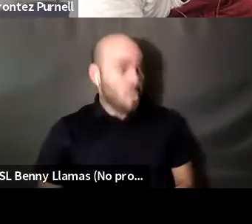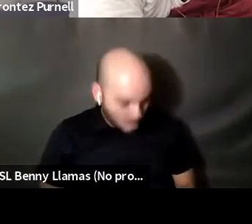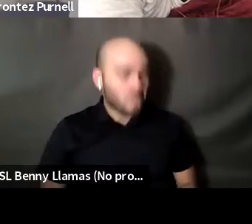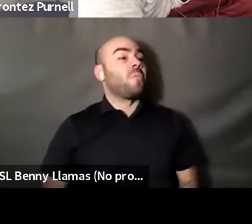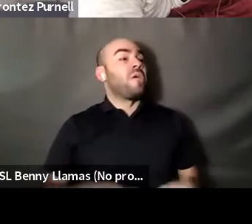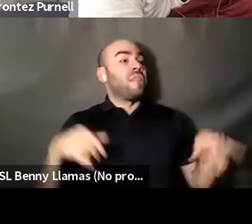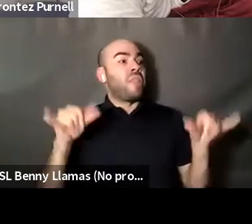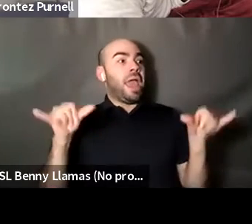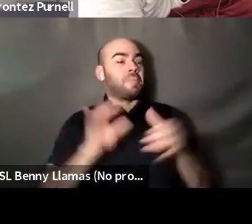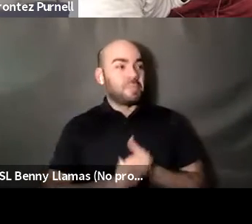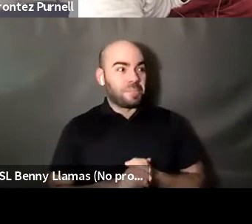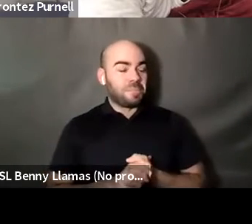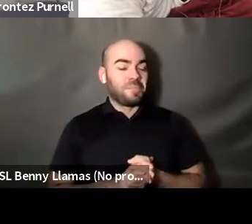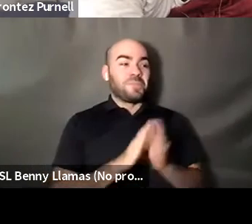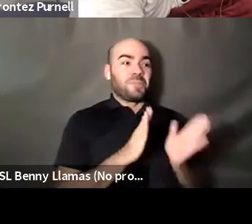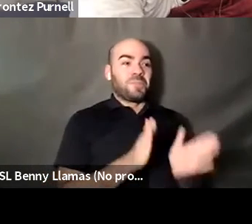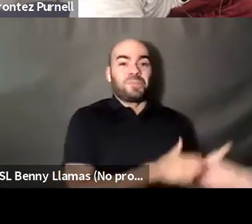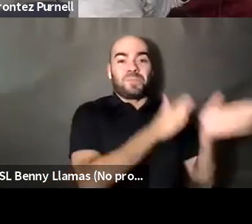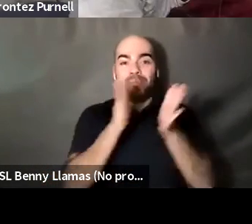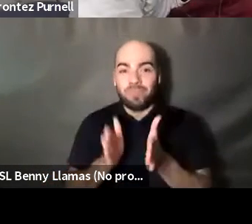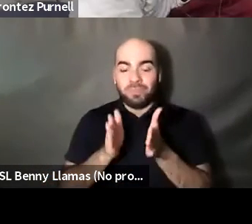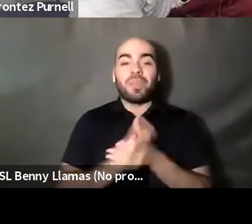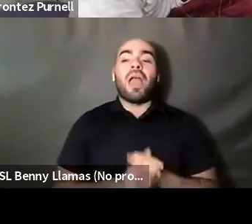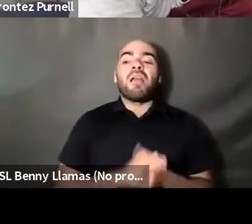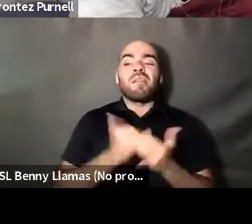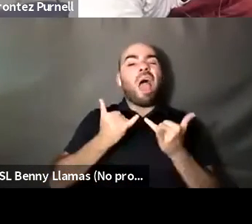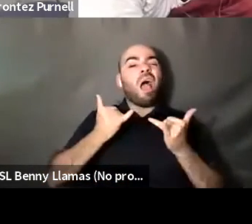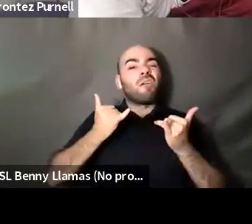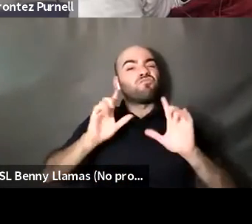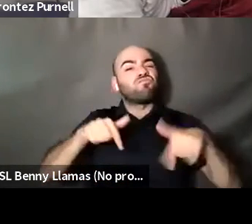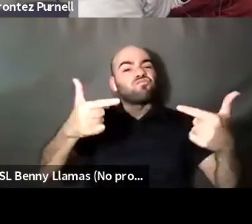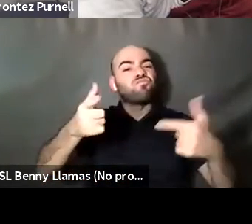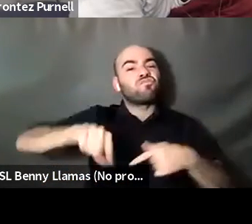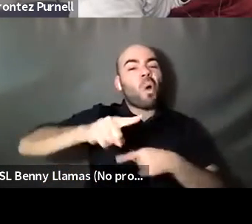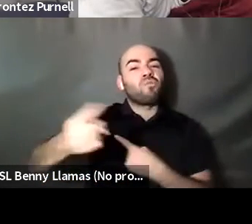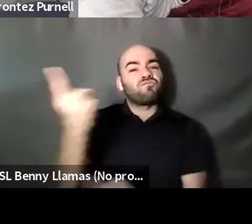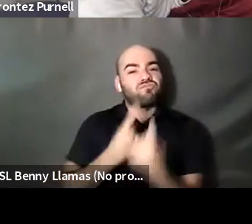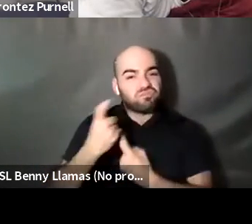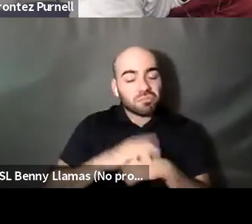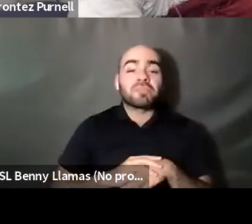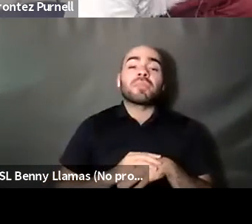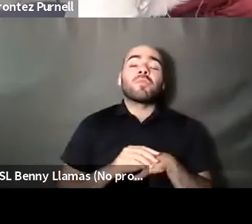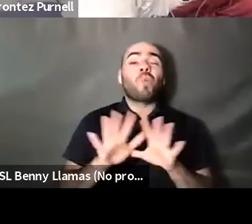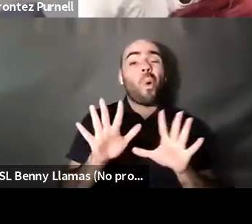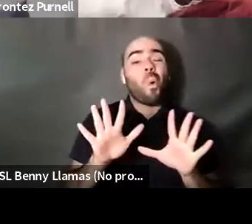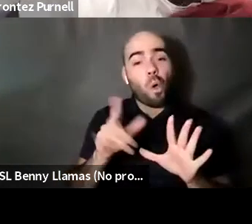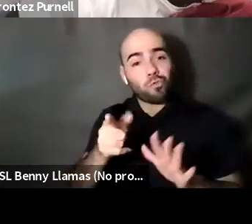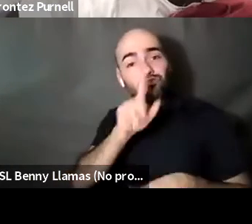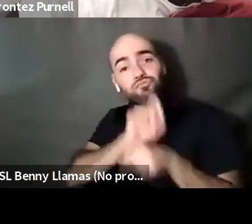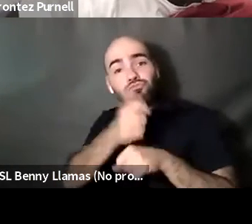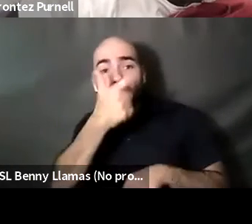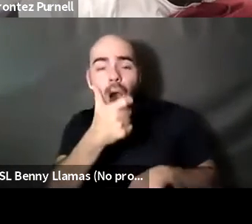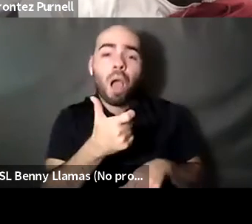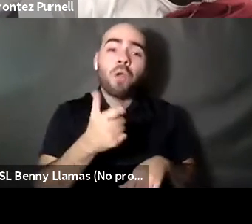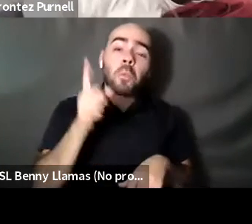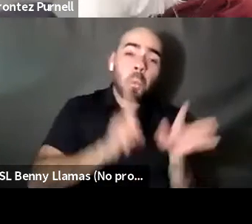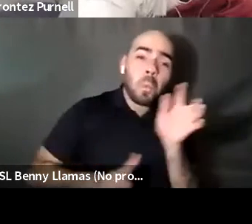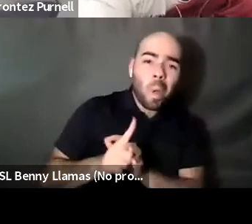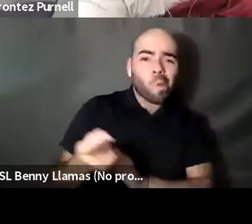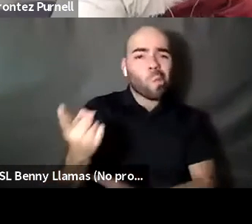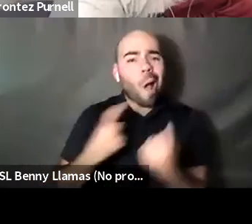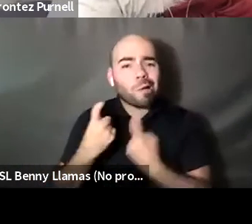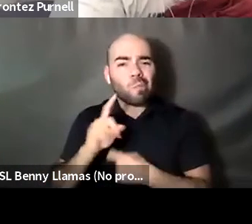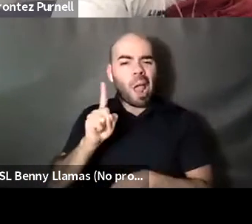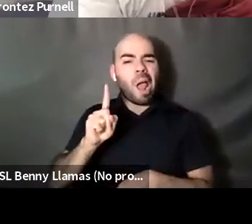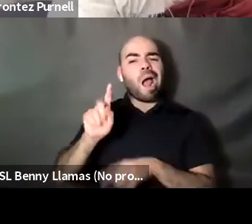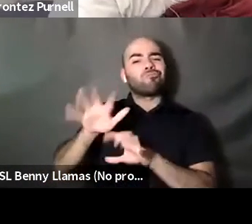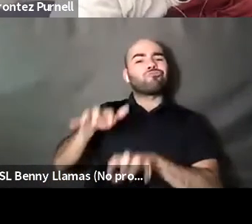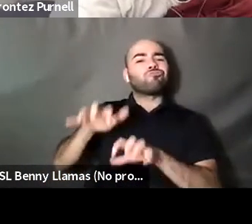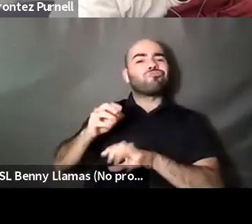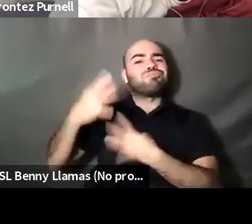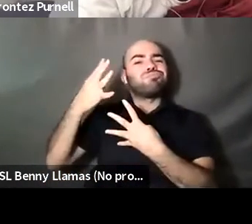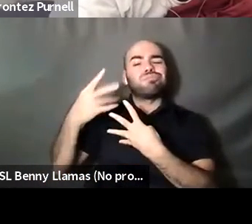Kenyon Farrow (he/him/his): We're going to, yeah, open it up to some questions. So please, uh, you know, if you're watching, put your chest questions in the chat box, but first question I'll ask